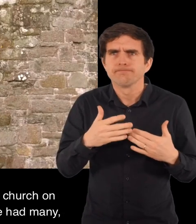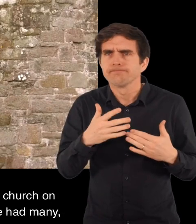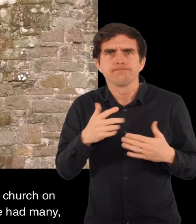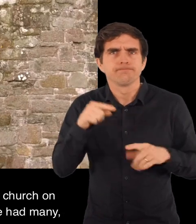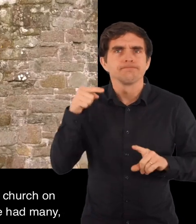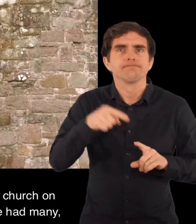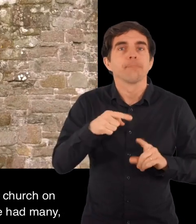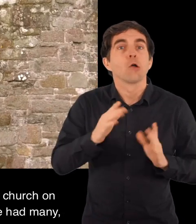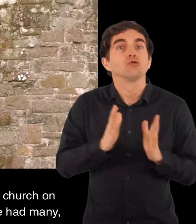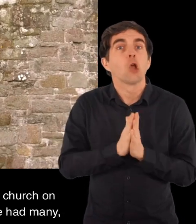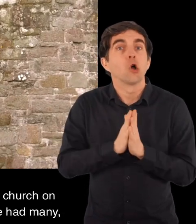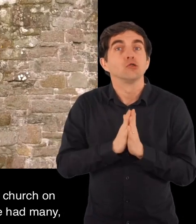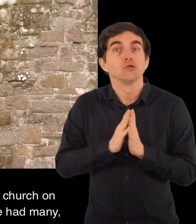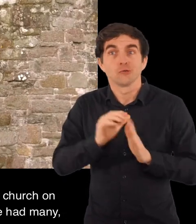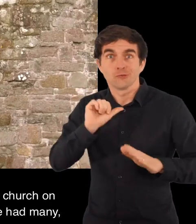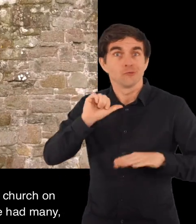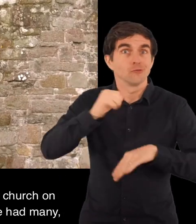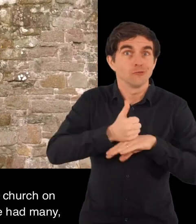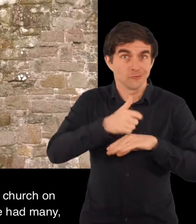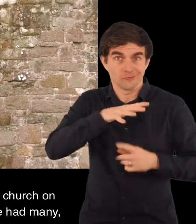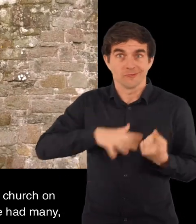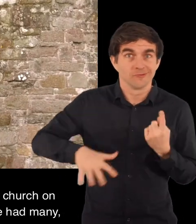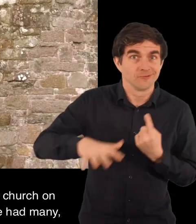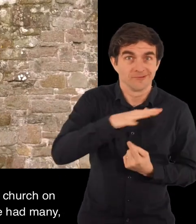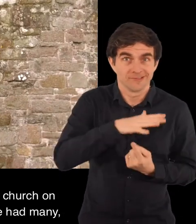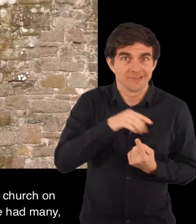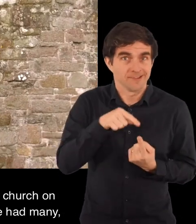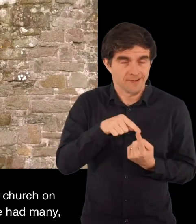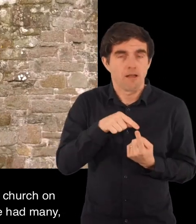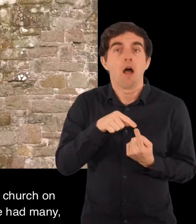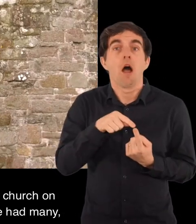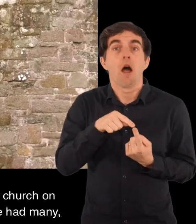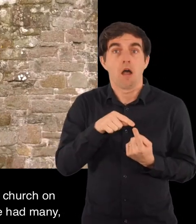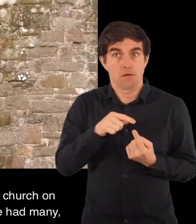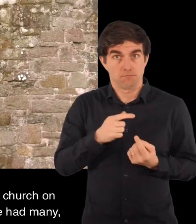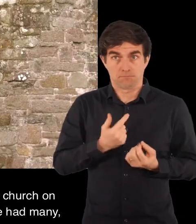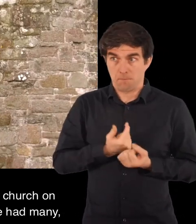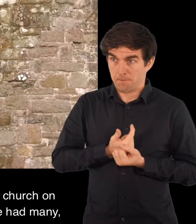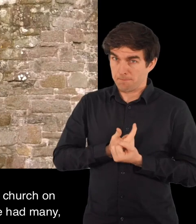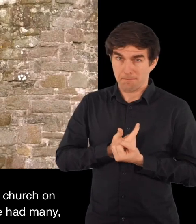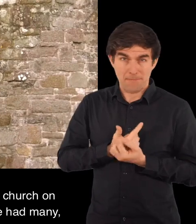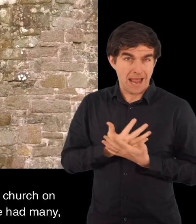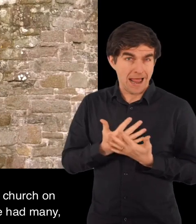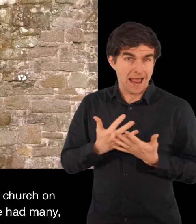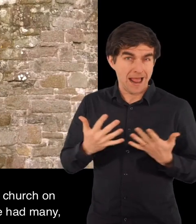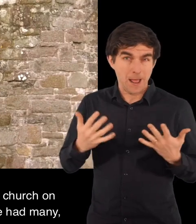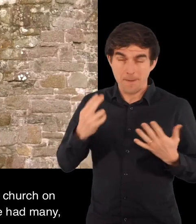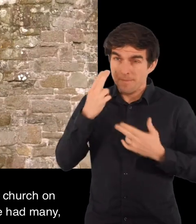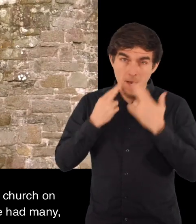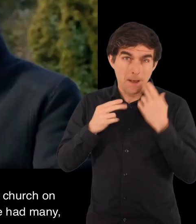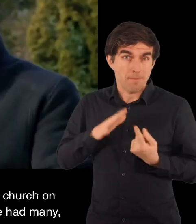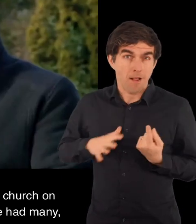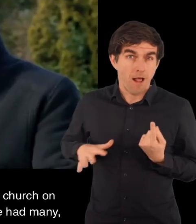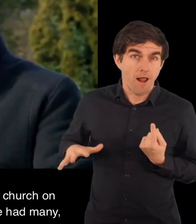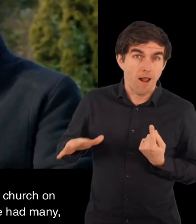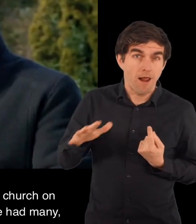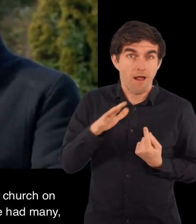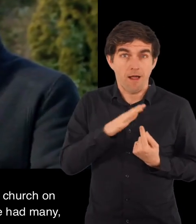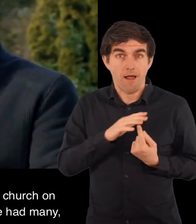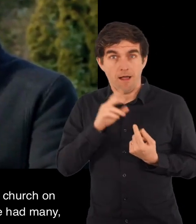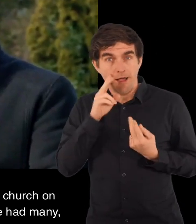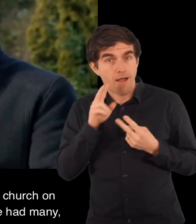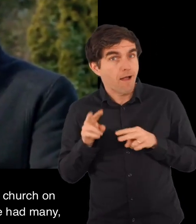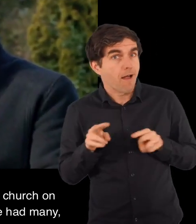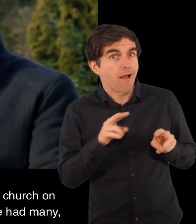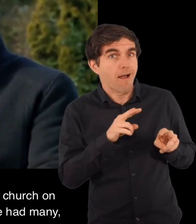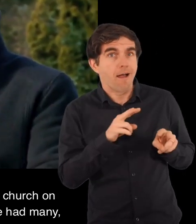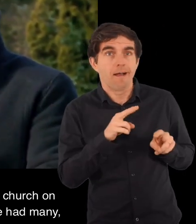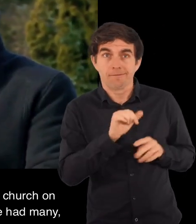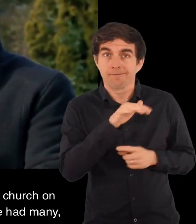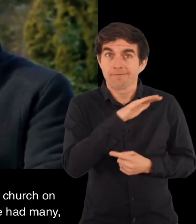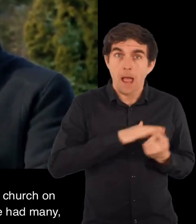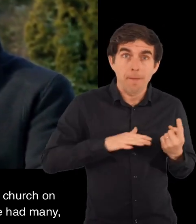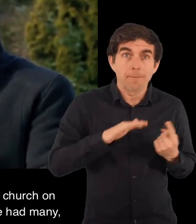family at that time. He set up his church on this site and they also would have had many,